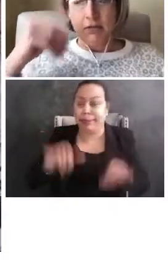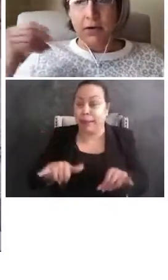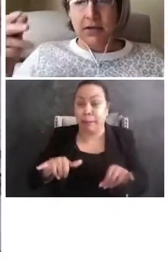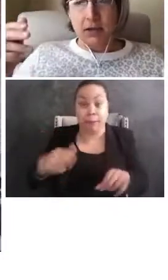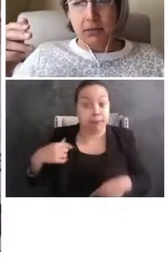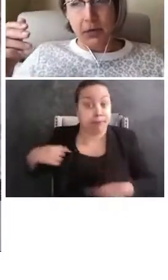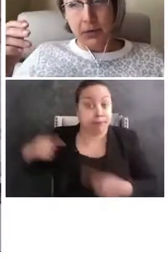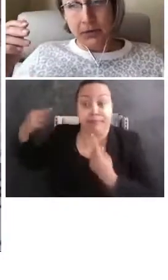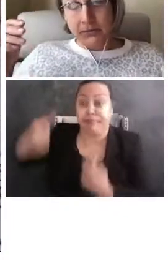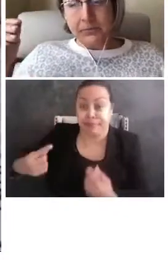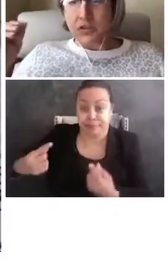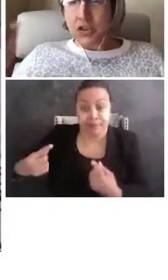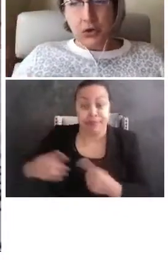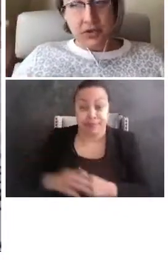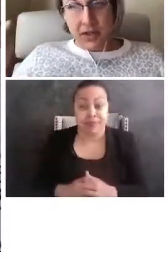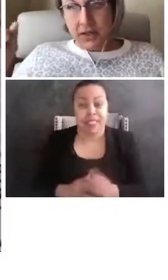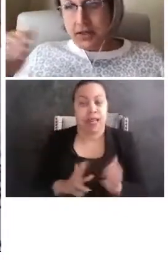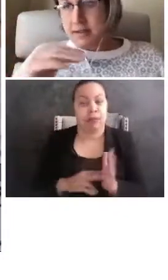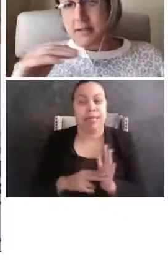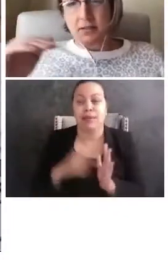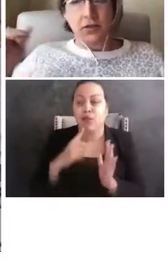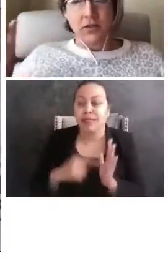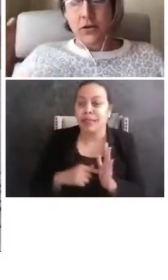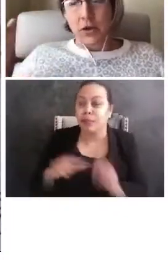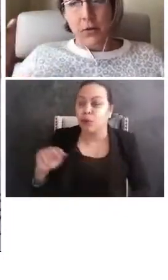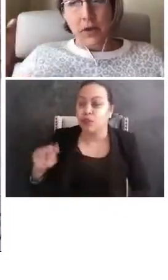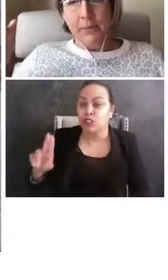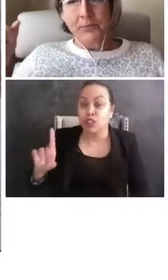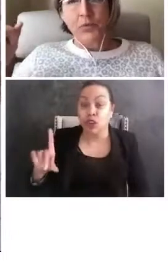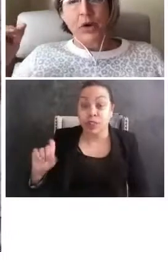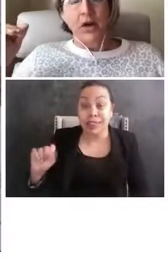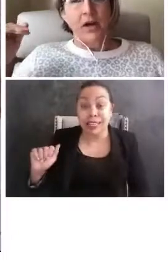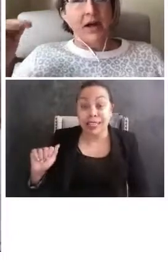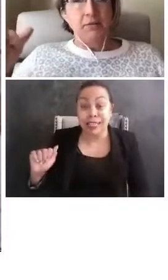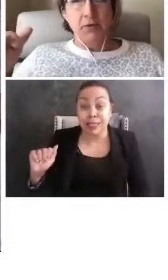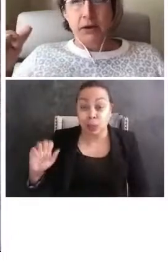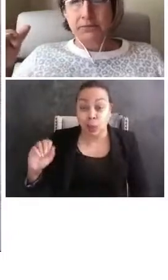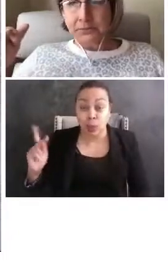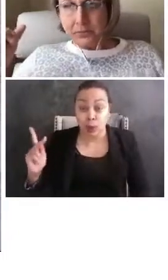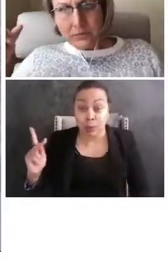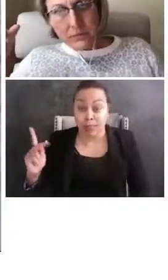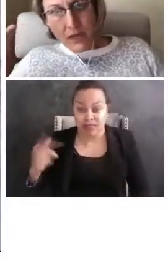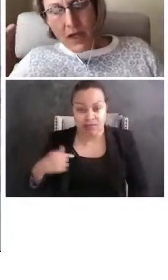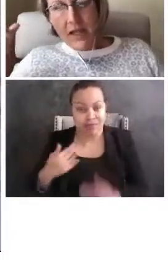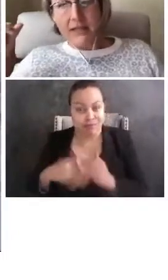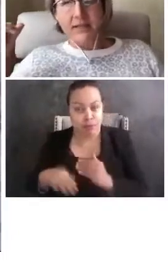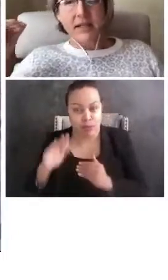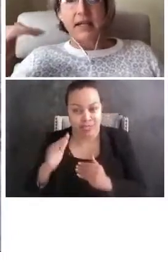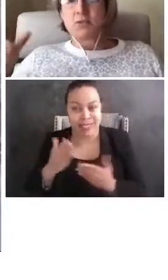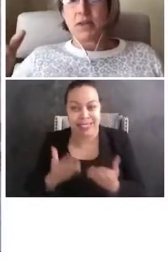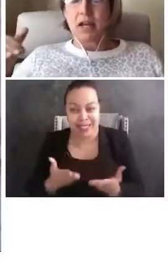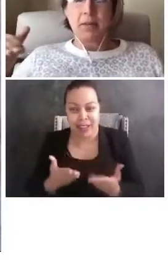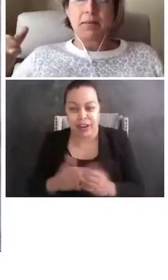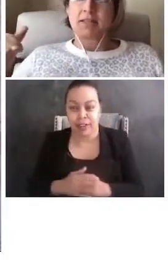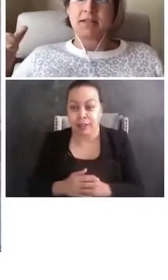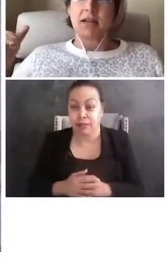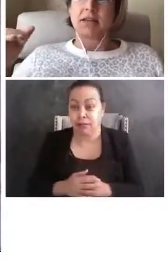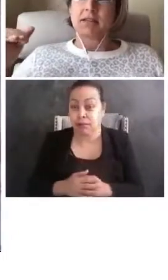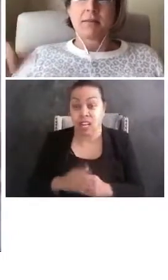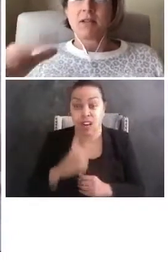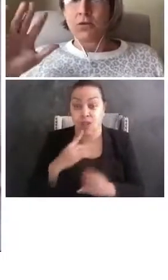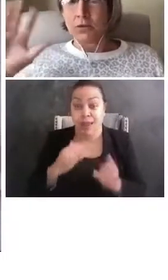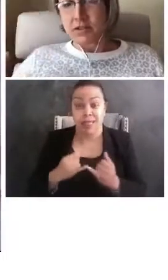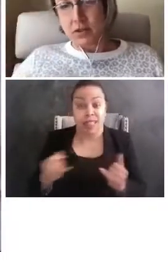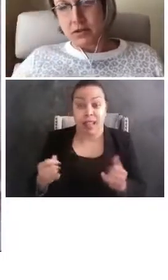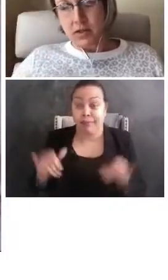For example, Tulsa, Oklahoma, where I'm from, the redlining map is still exactly the same.